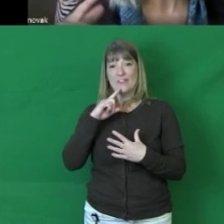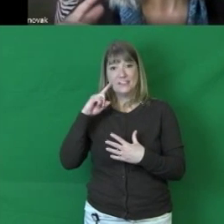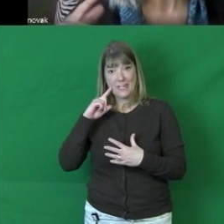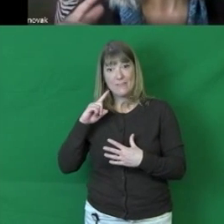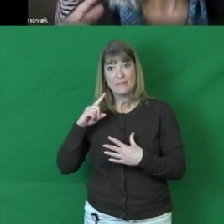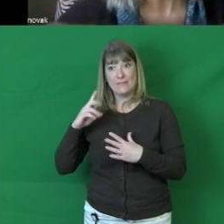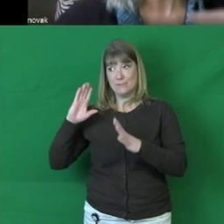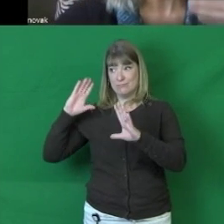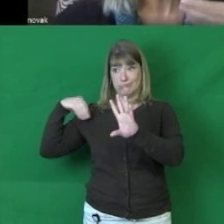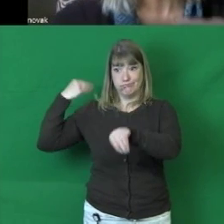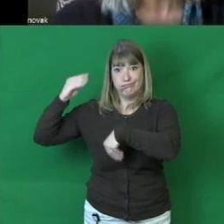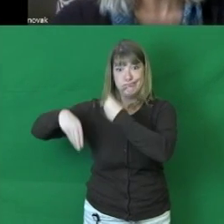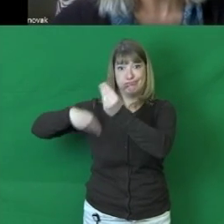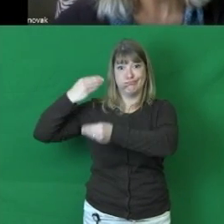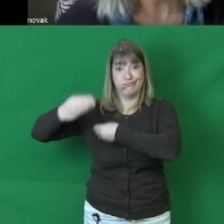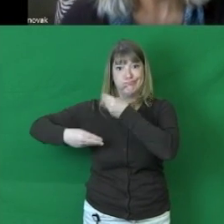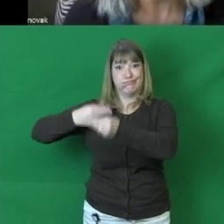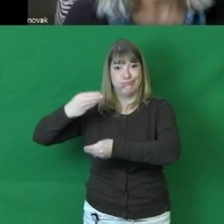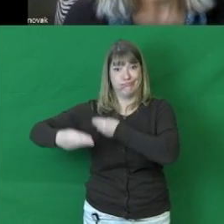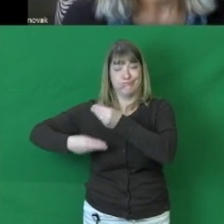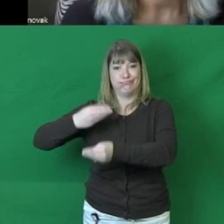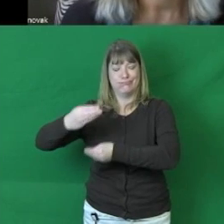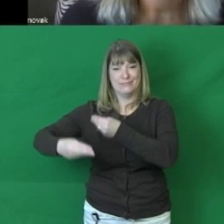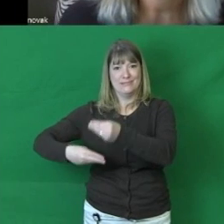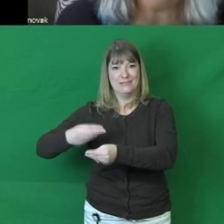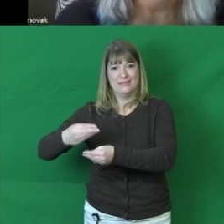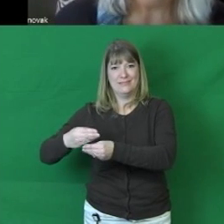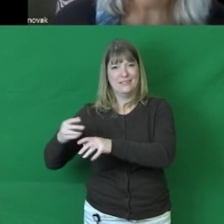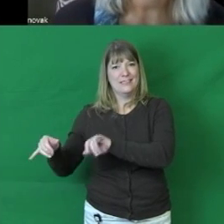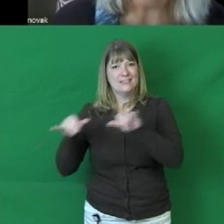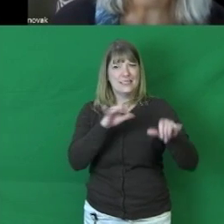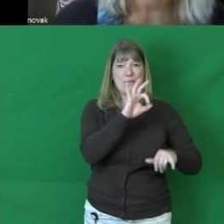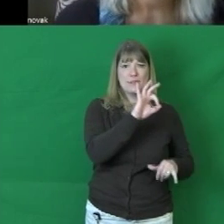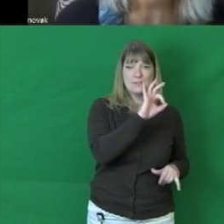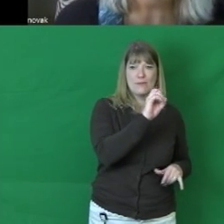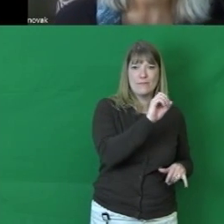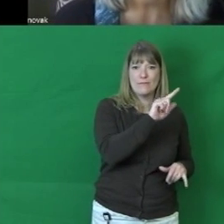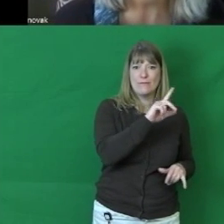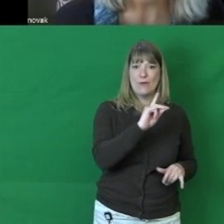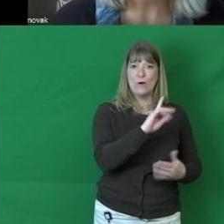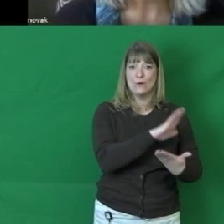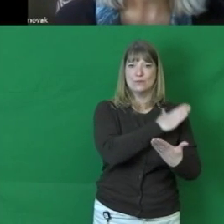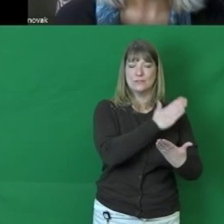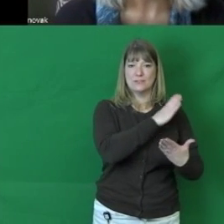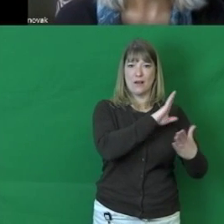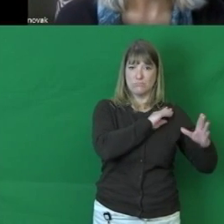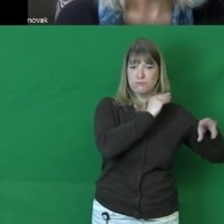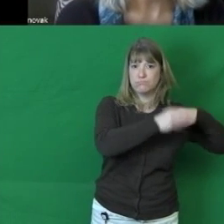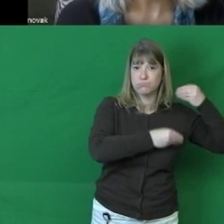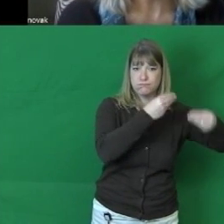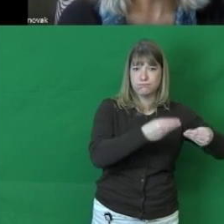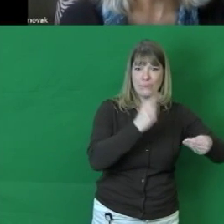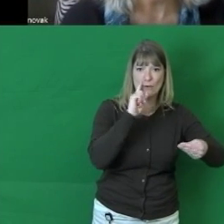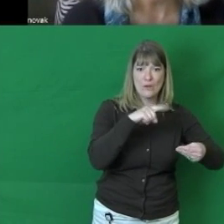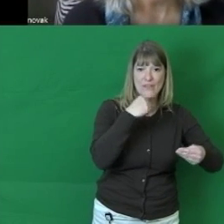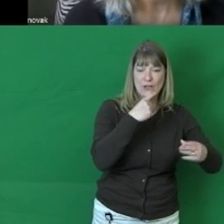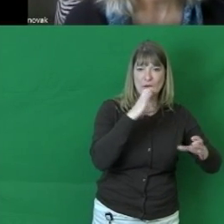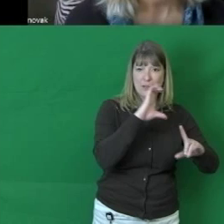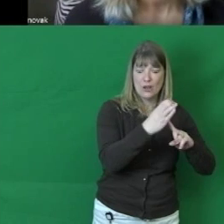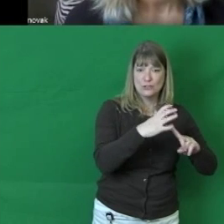and passed from generation to generation, much like a folk song is passed down from generation to generation in the hearing culture.